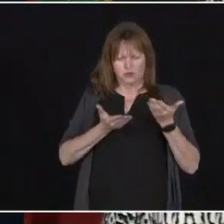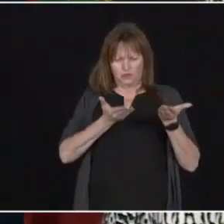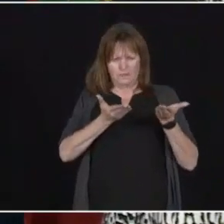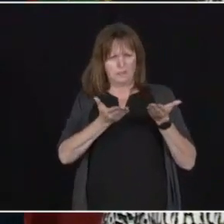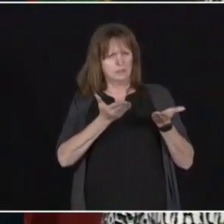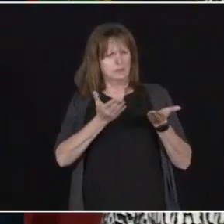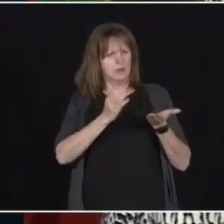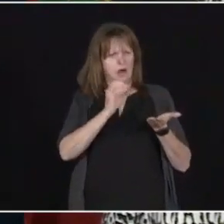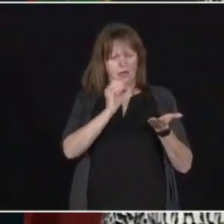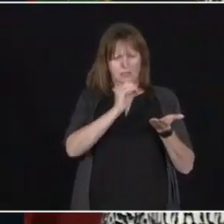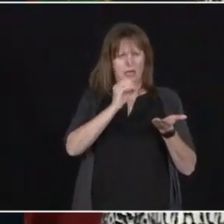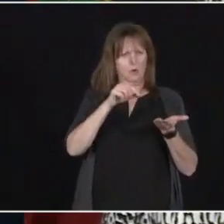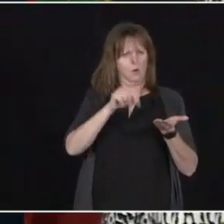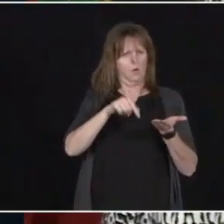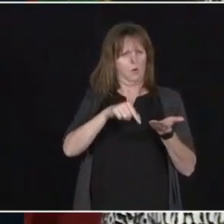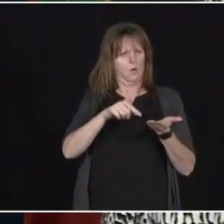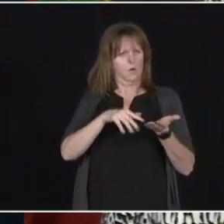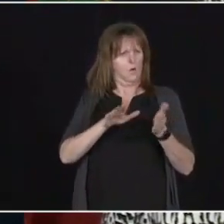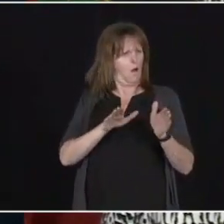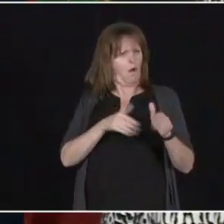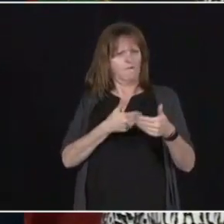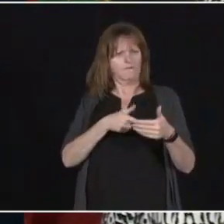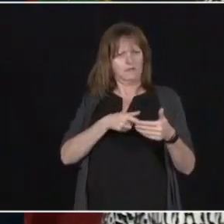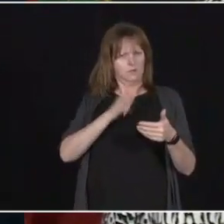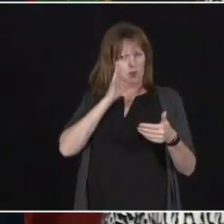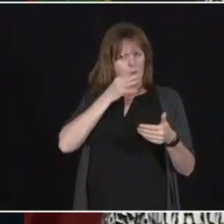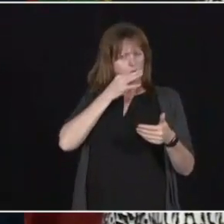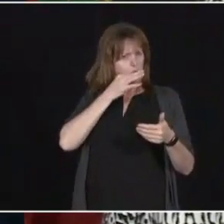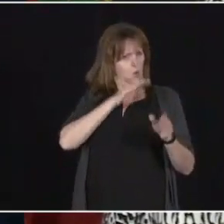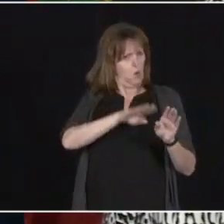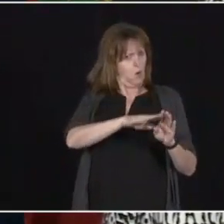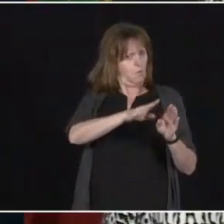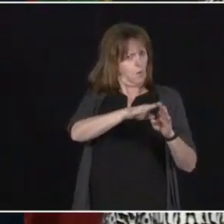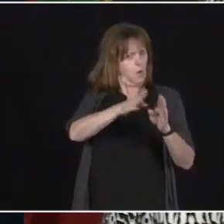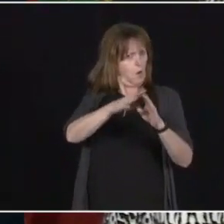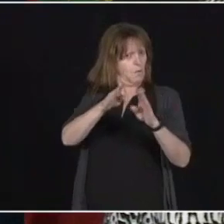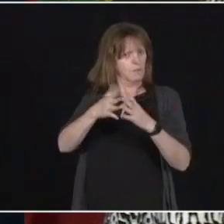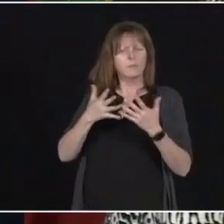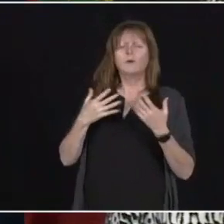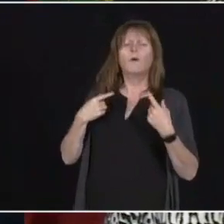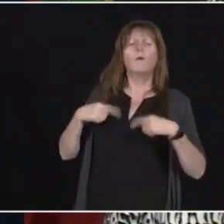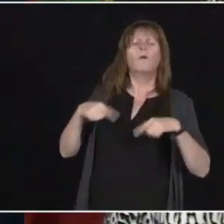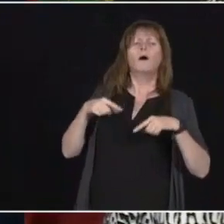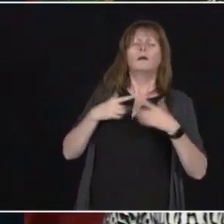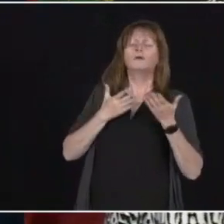Ontario locations, more of them would be reopening. So, we just wanted when we are going to see service Ontario locations reopened?